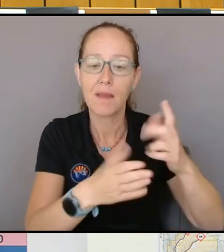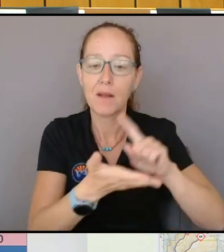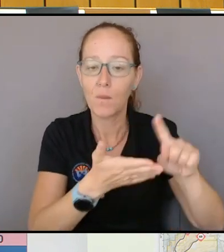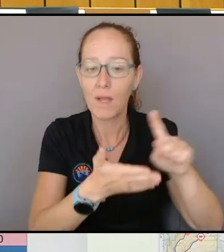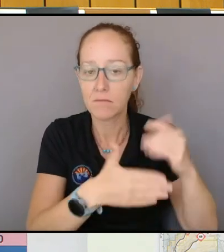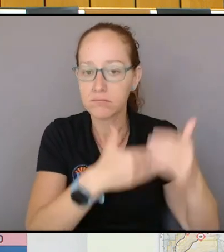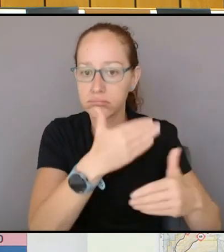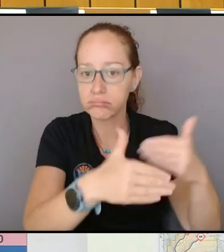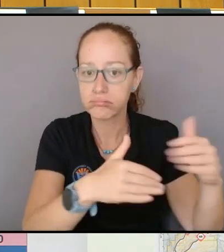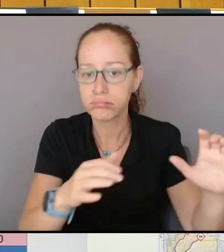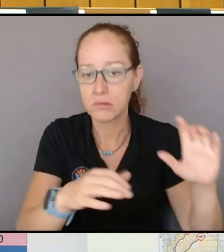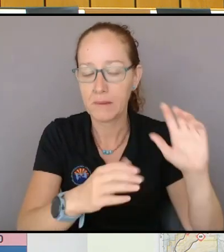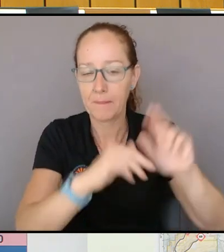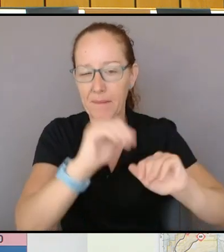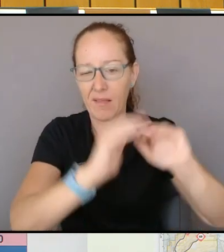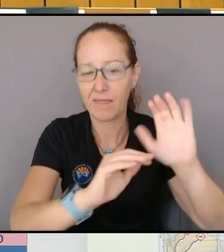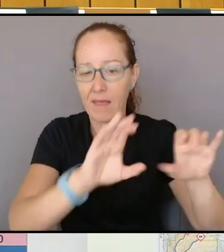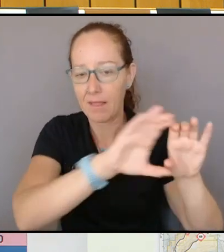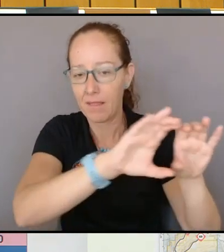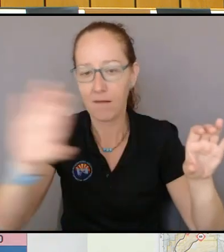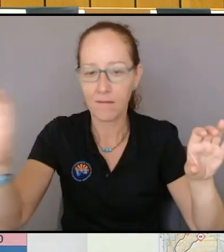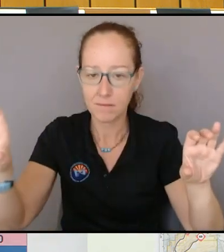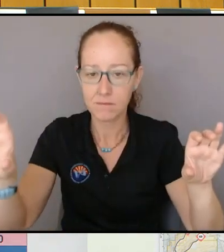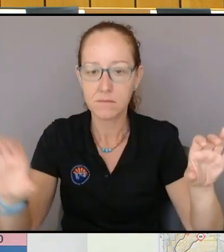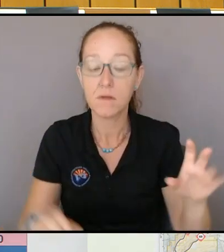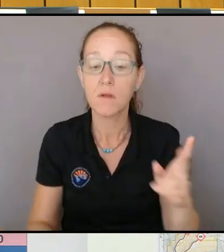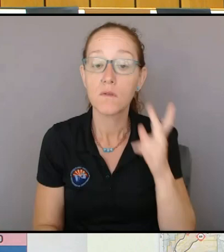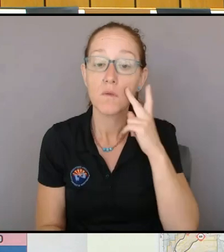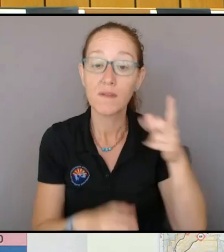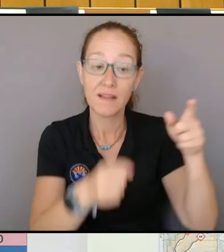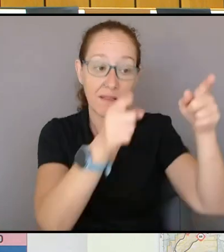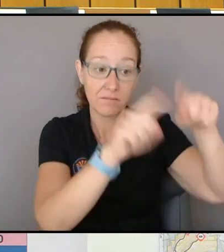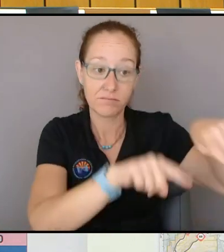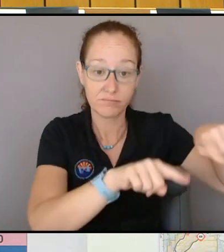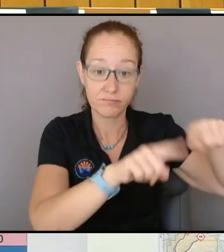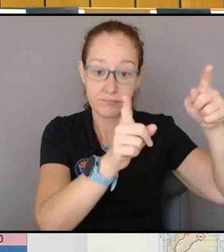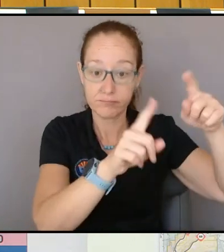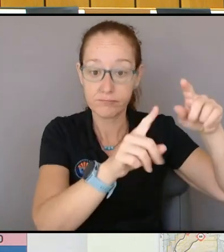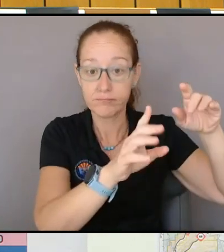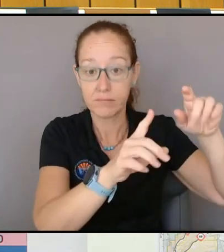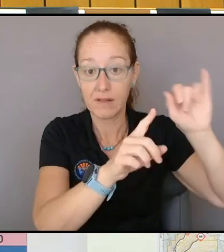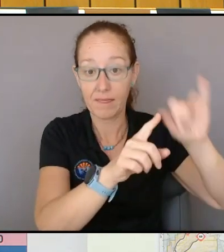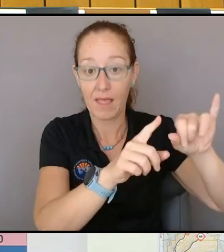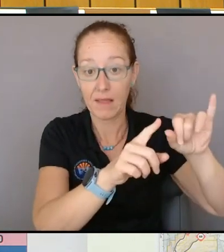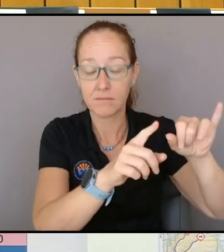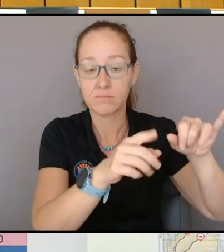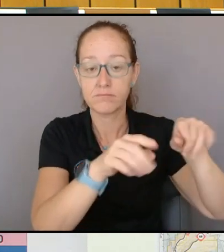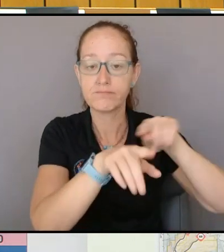this double bracket, is a branch break. We'll be evaluating what's occurring and determine whether it's the best option is